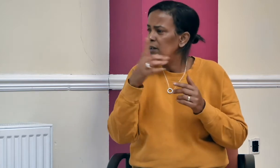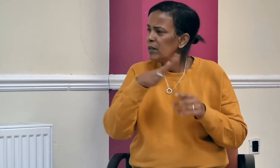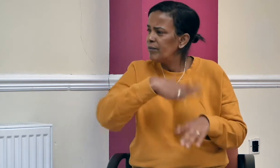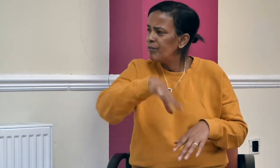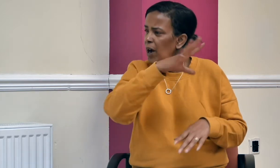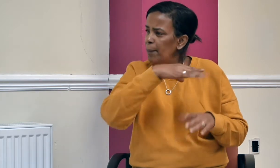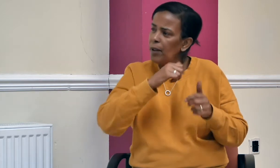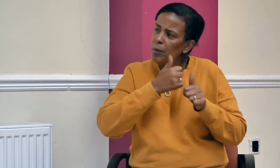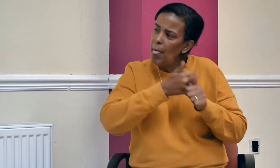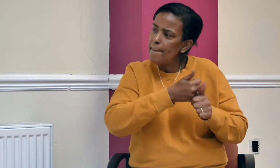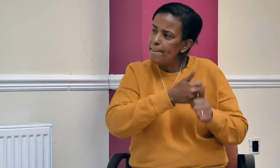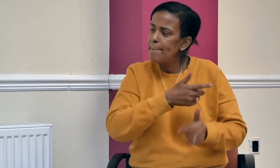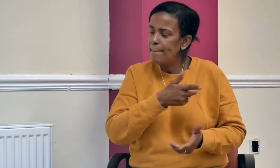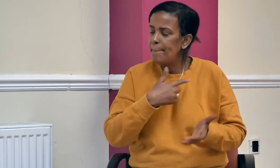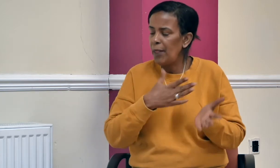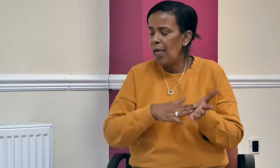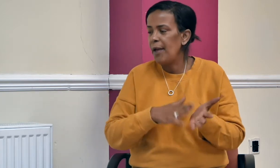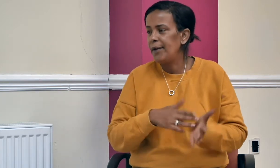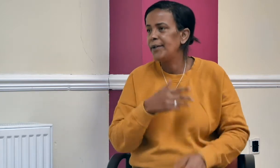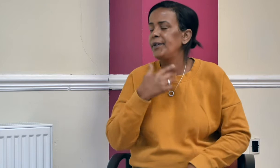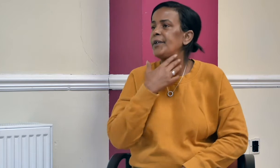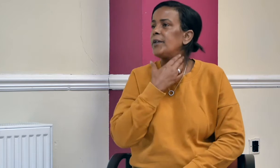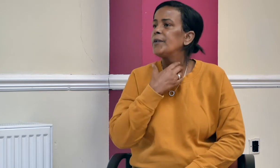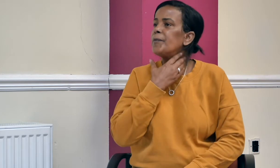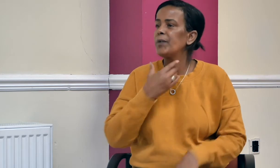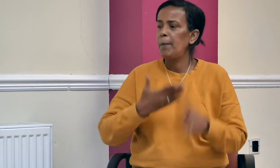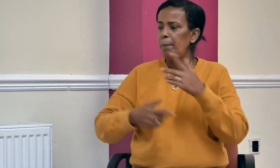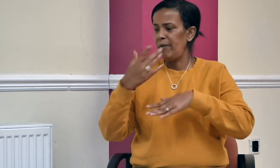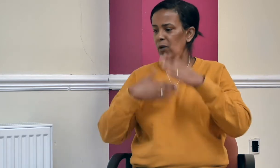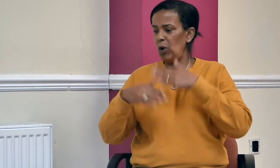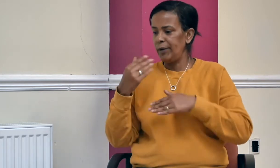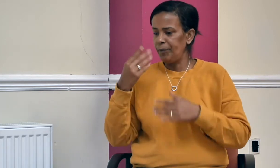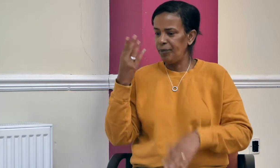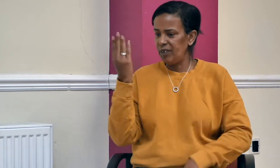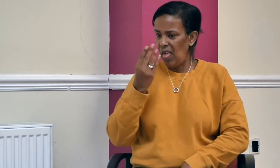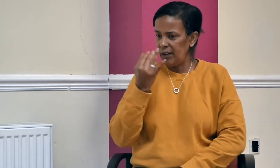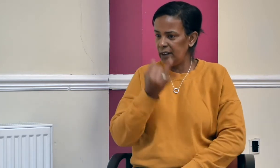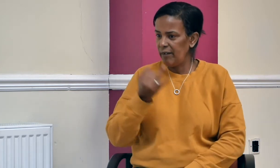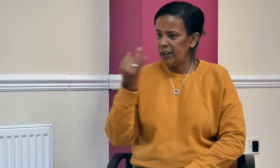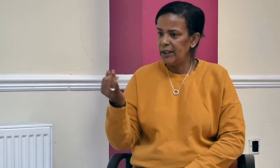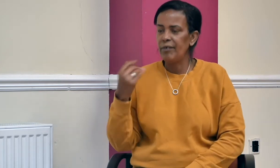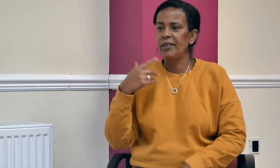Luckily, she had family to help her out. Going back to 1977,